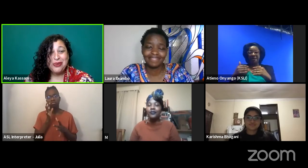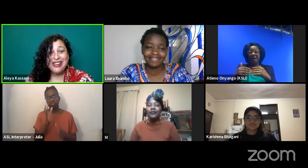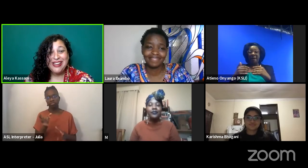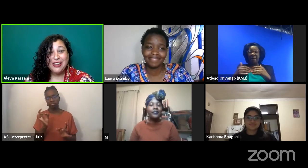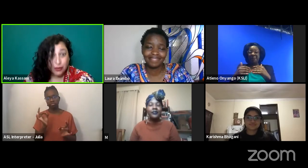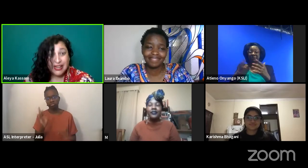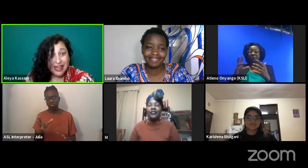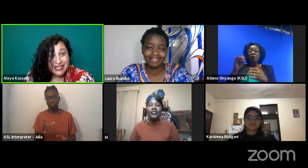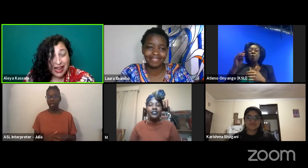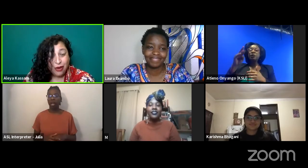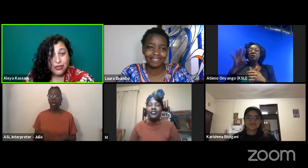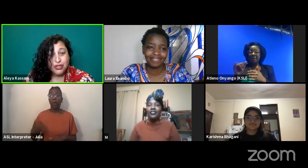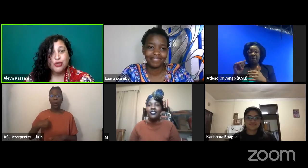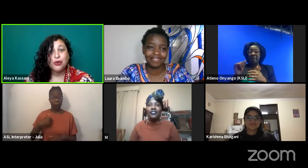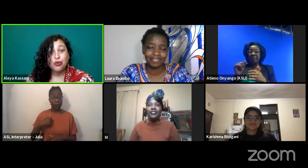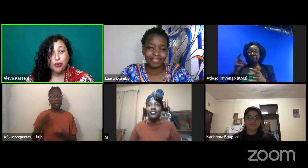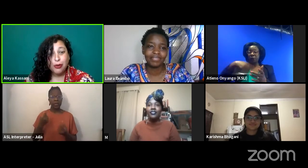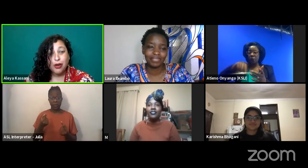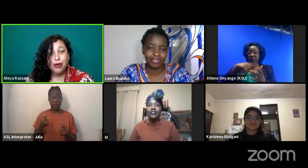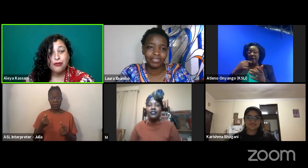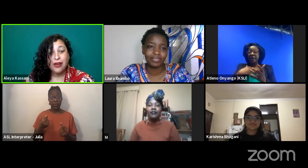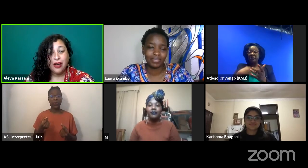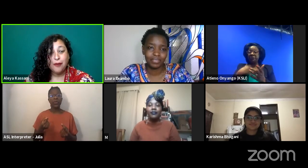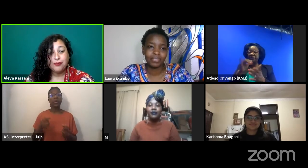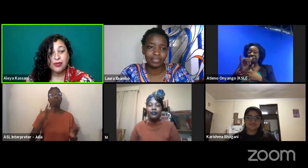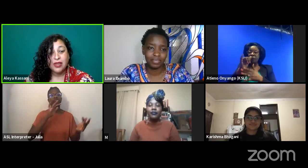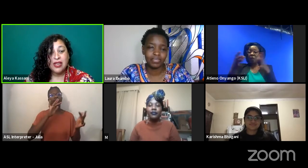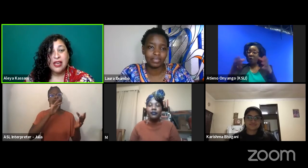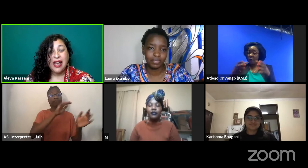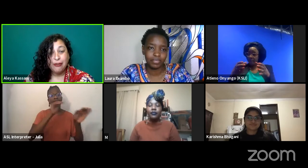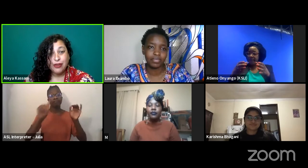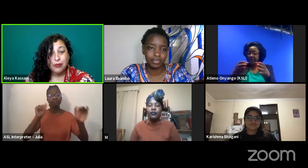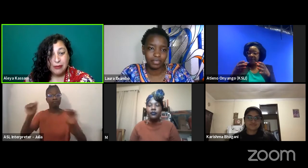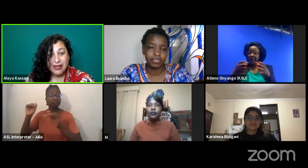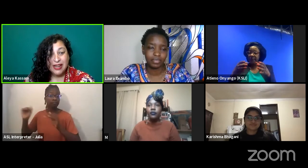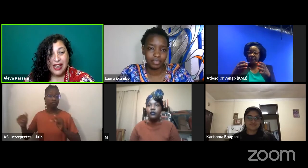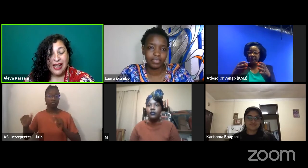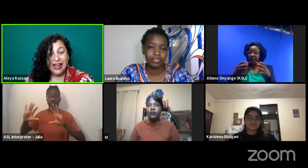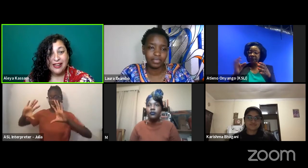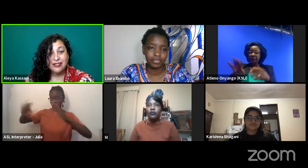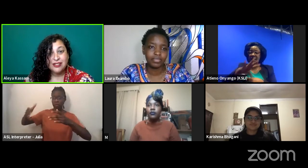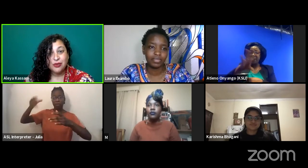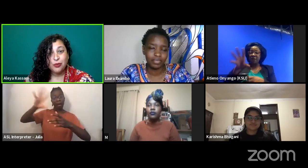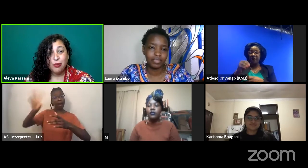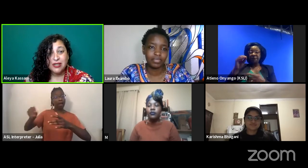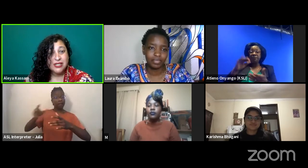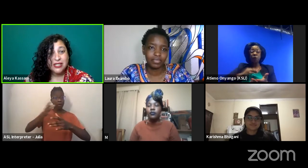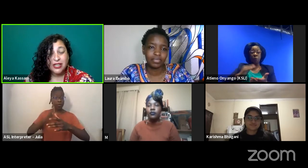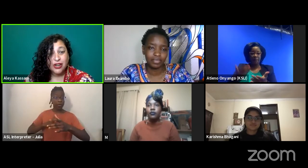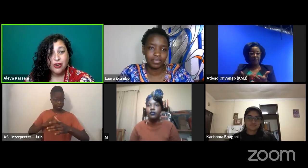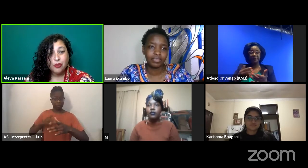We ululated out to a group of African women and we wanted to hear